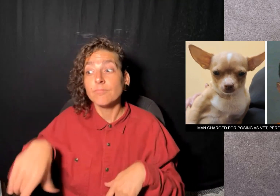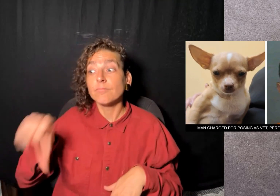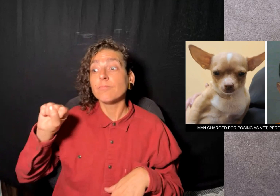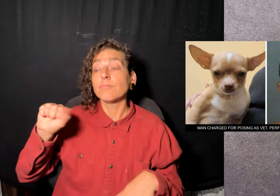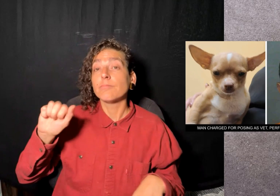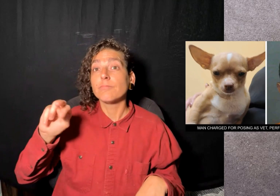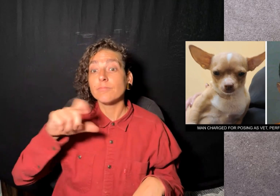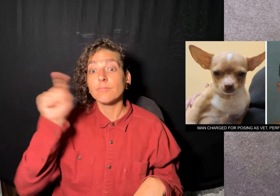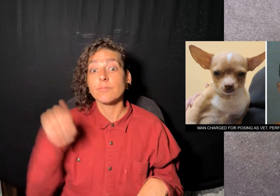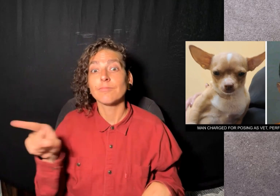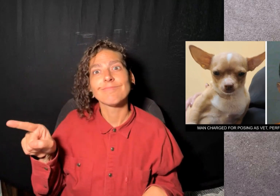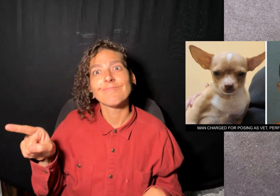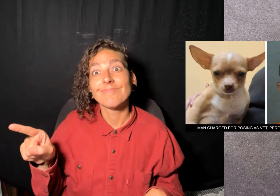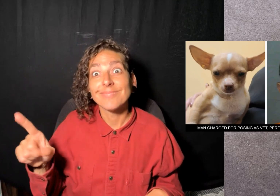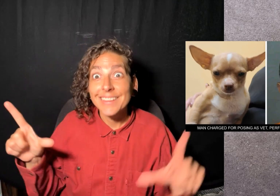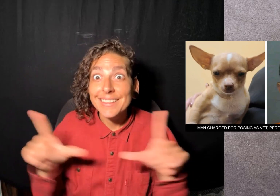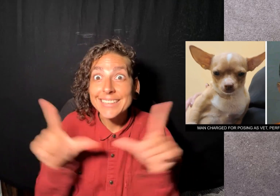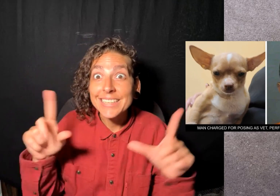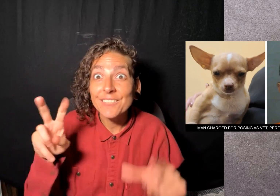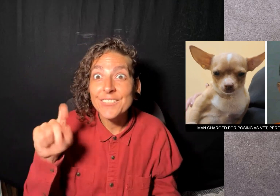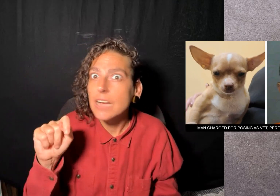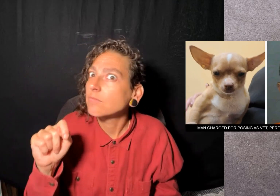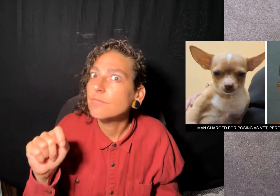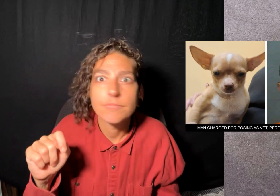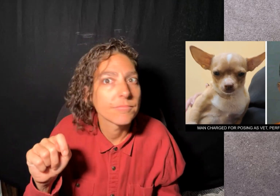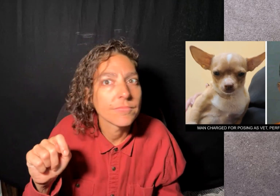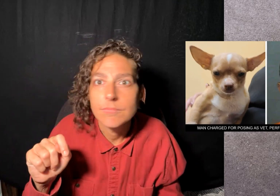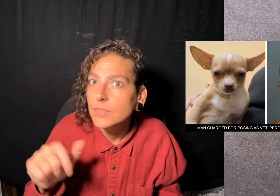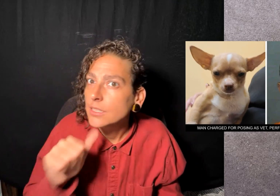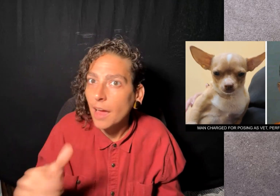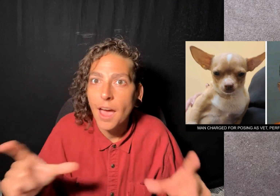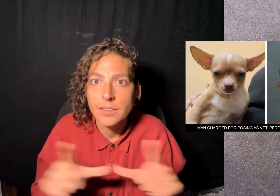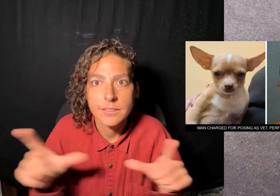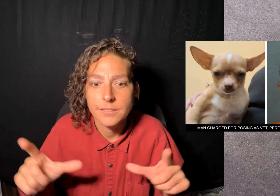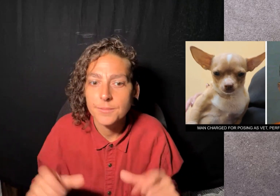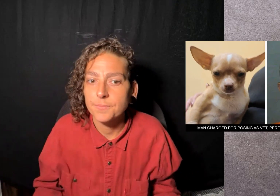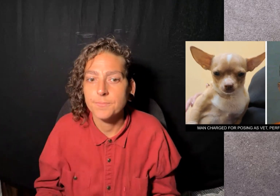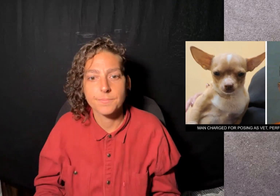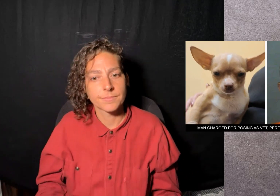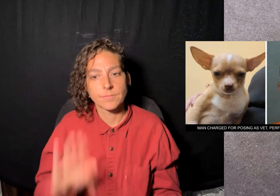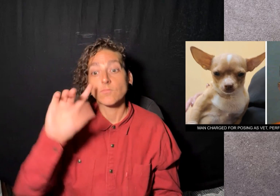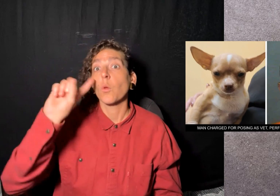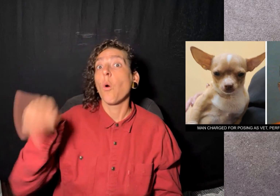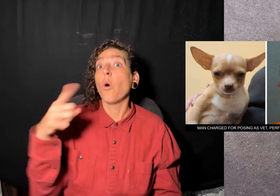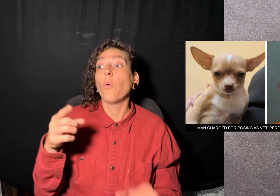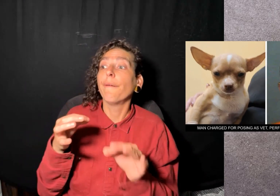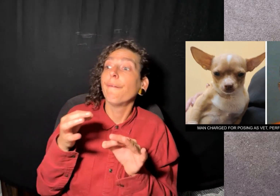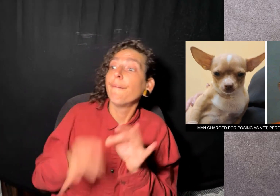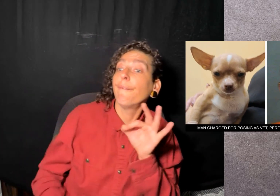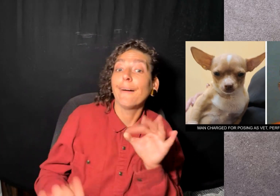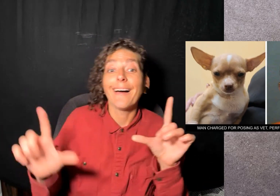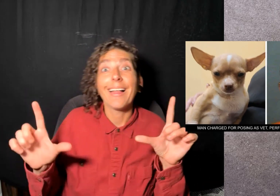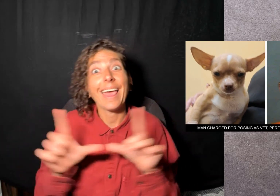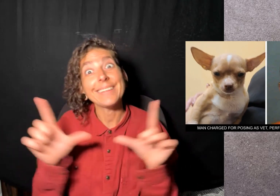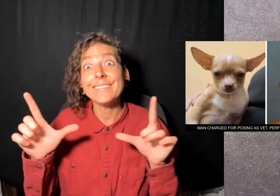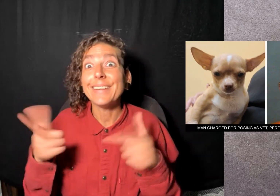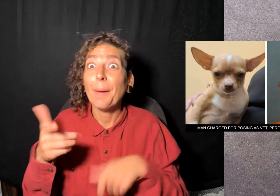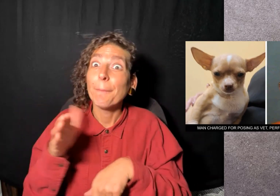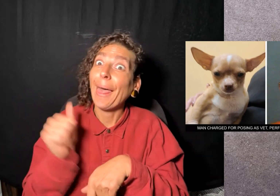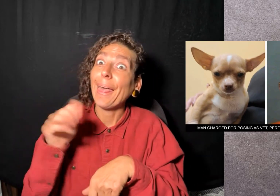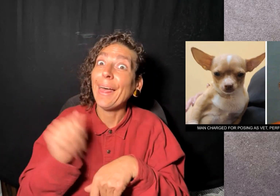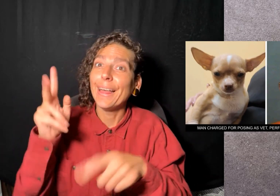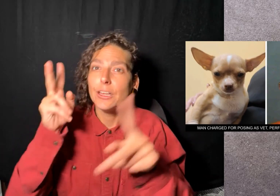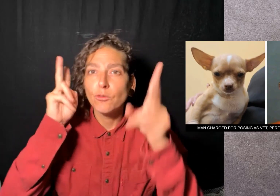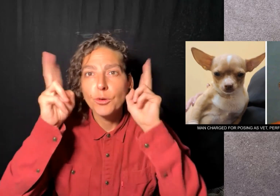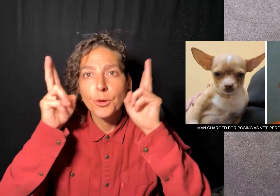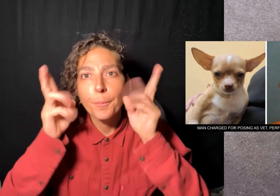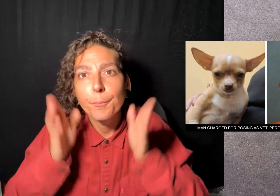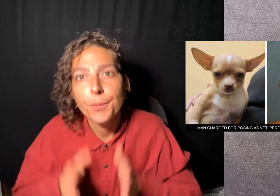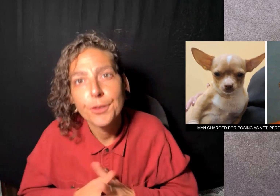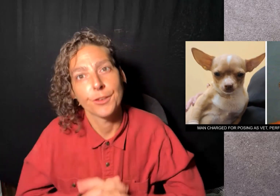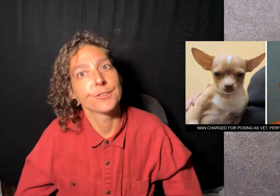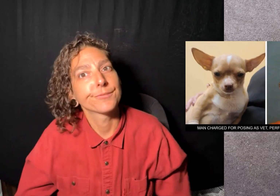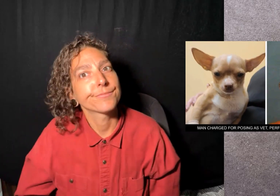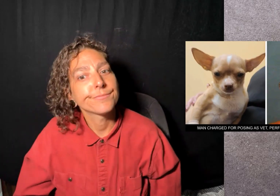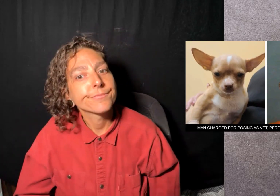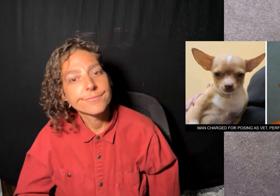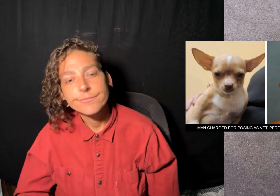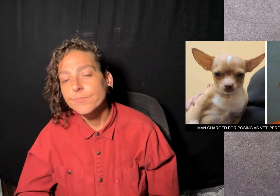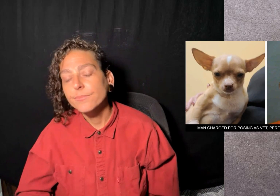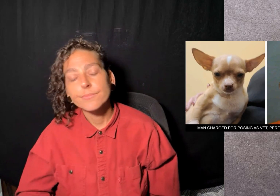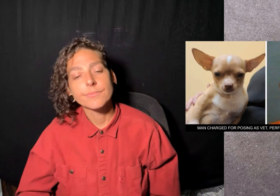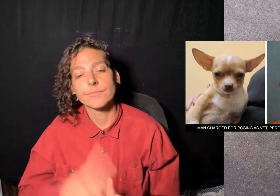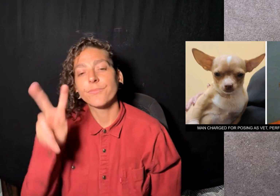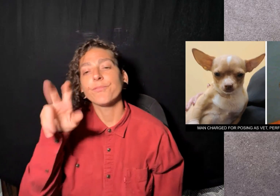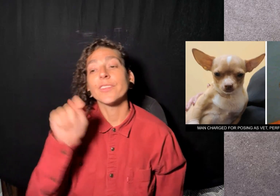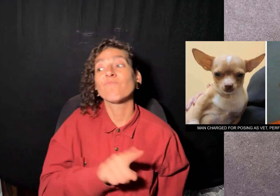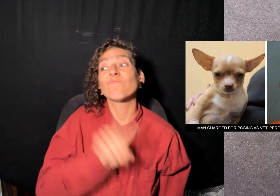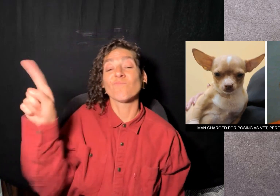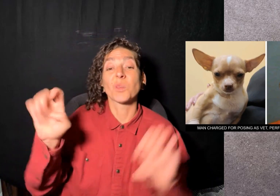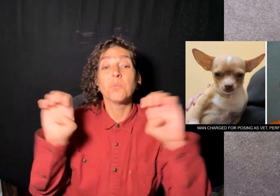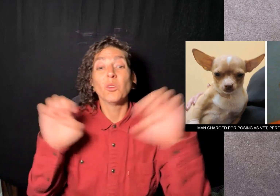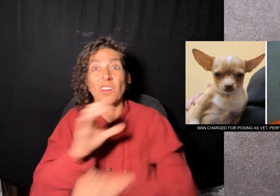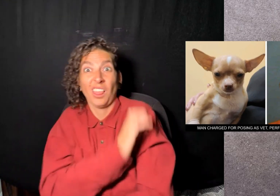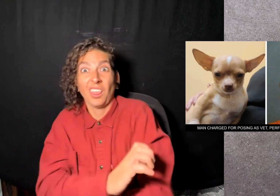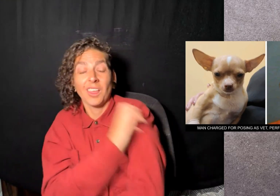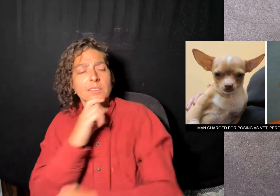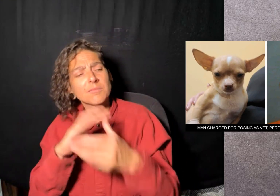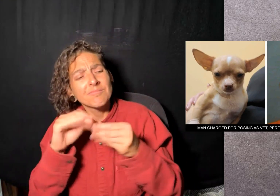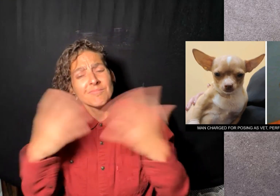Sanchez was not a licensed veterinarian he was simply a licensed pet groomer a vet at